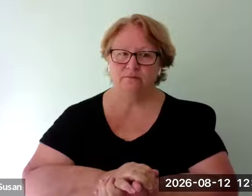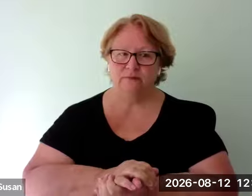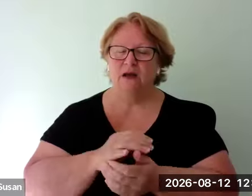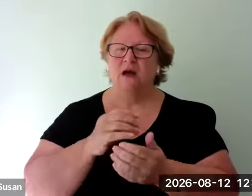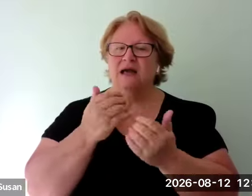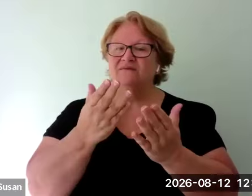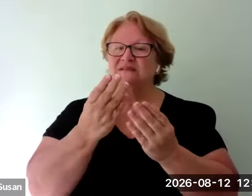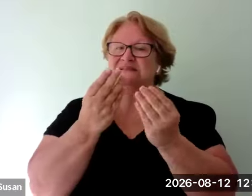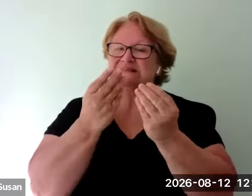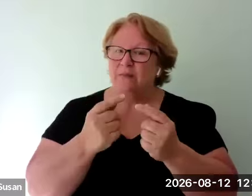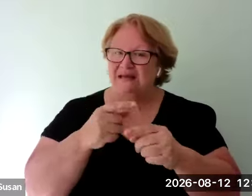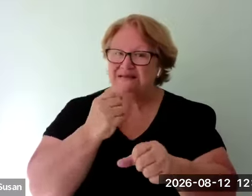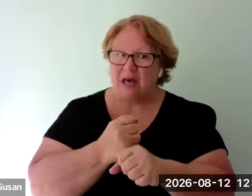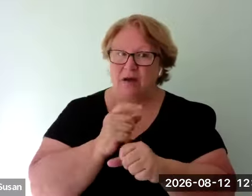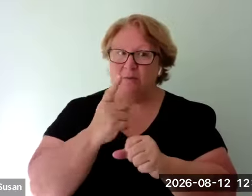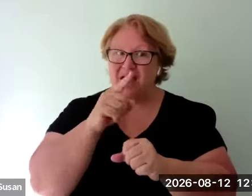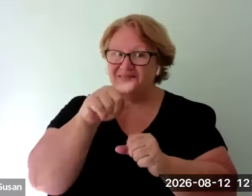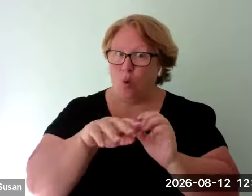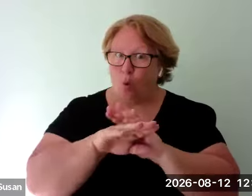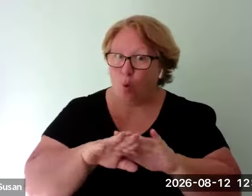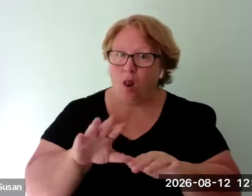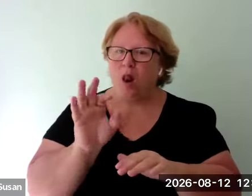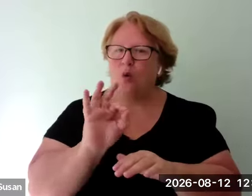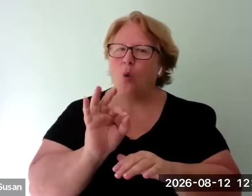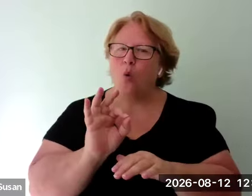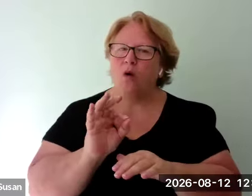funding be used for? So these are some - I'm going to go